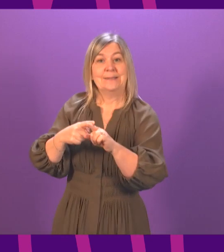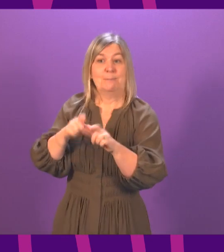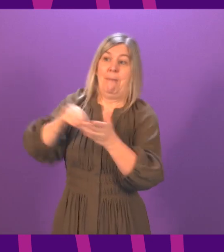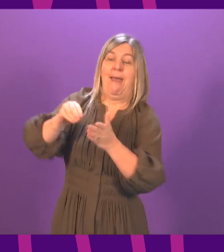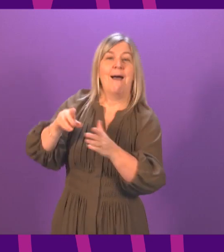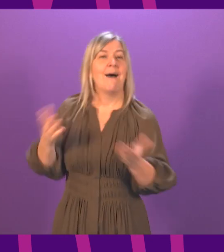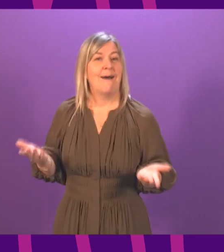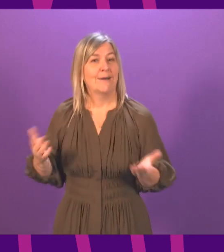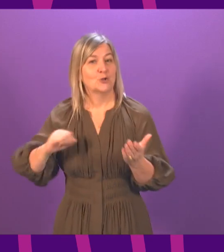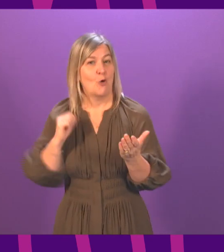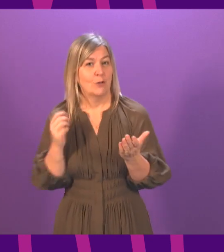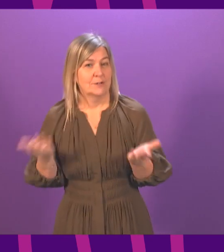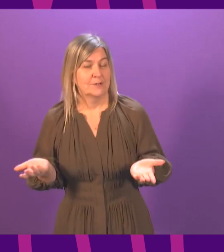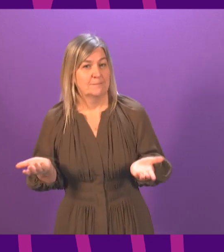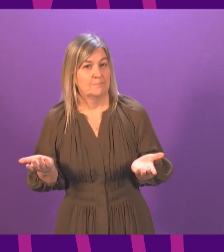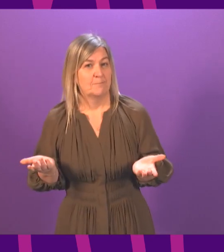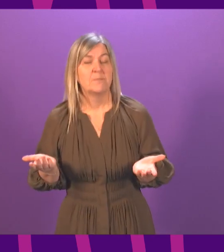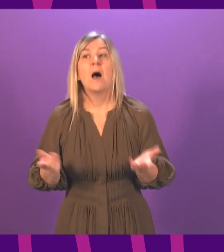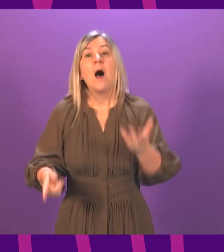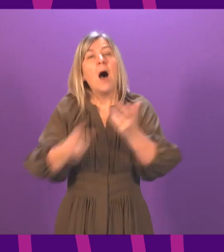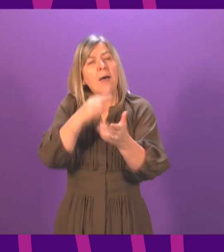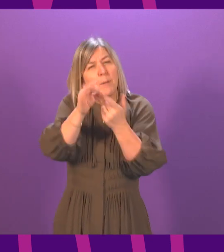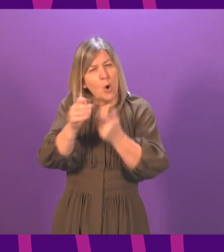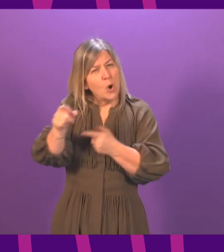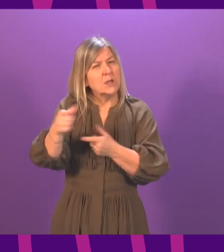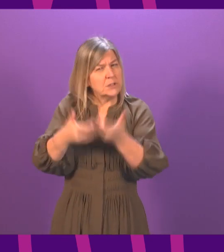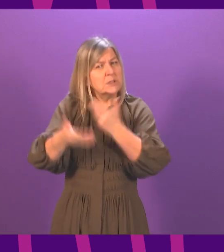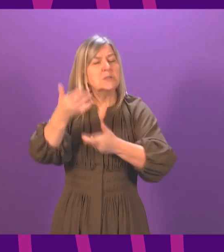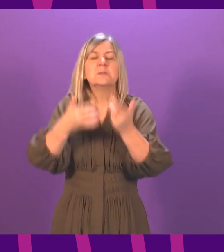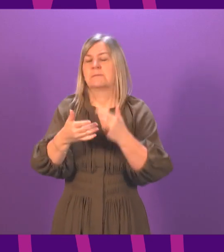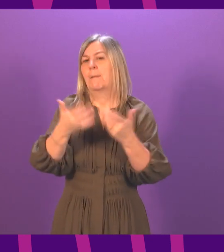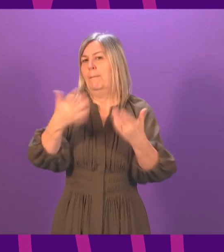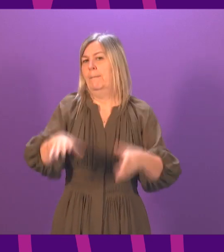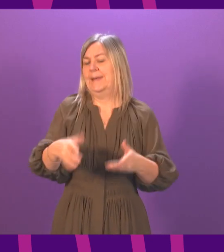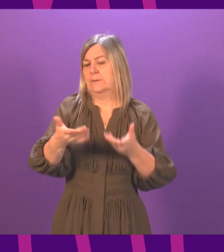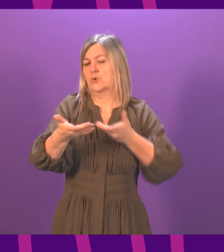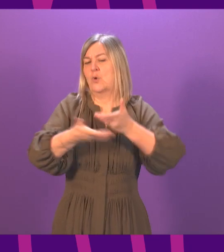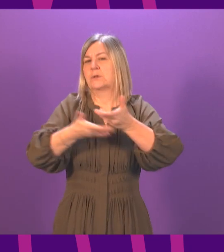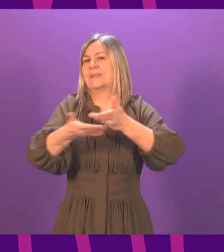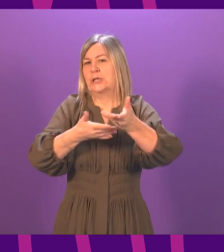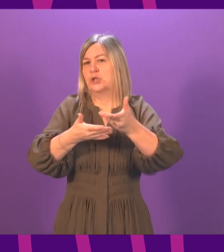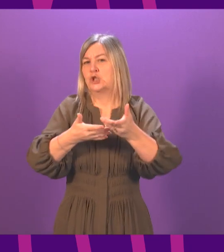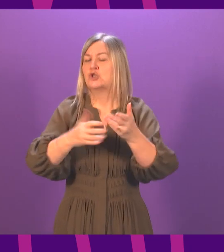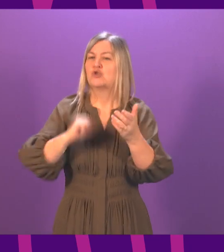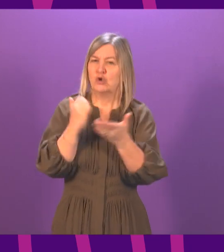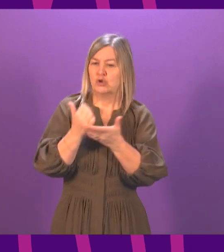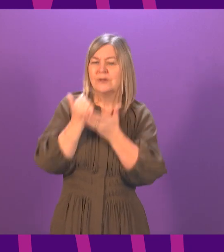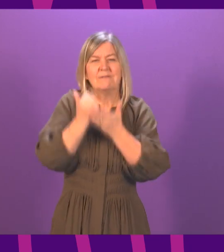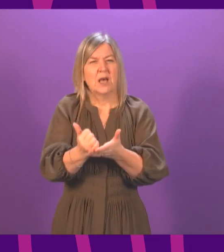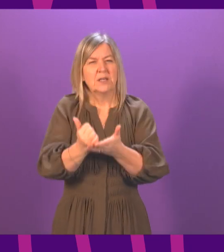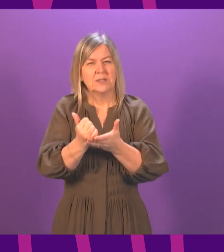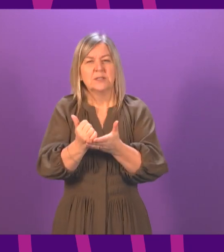On the wider points, we are considering the responses to the consultation on the Scottish advice note on external wall cladding systems